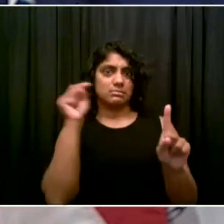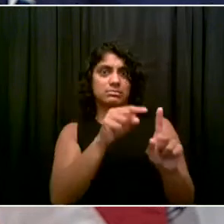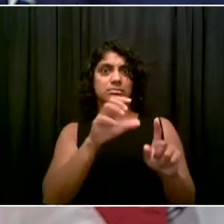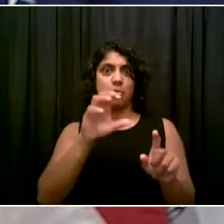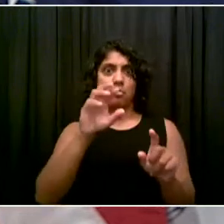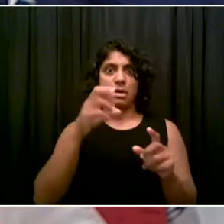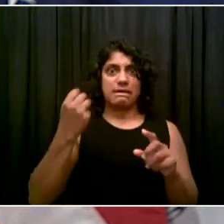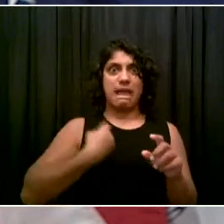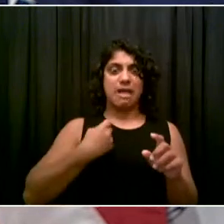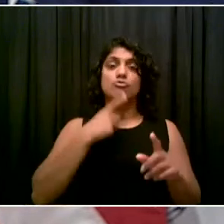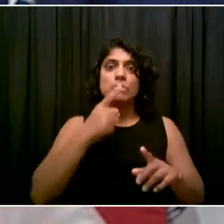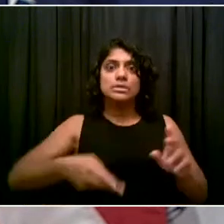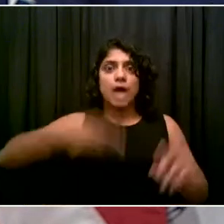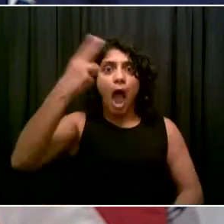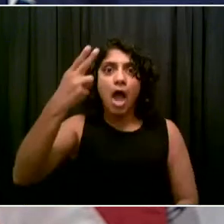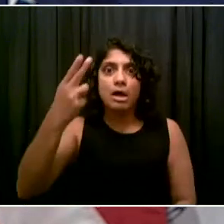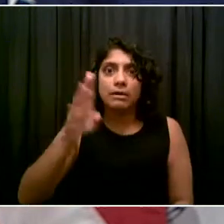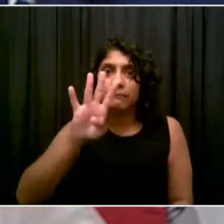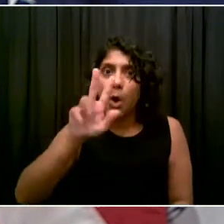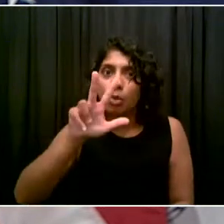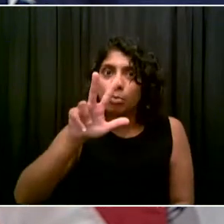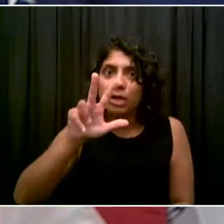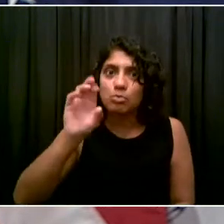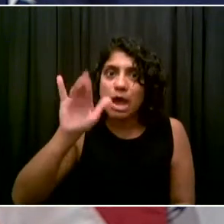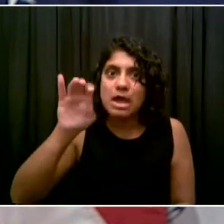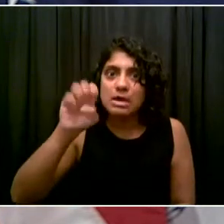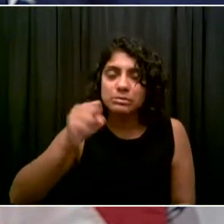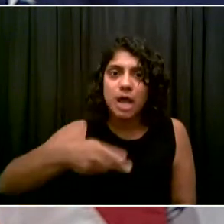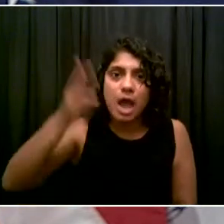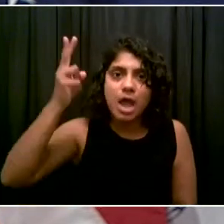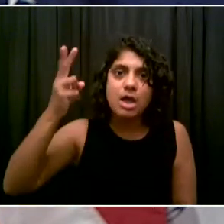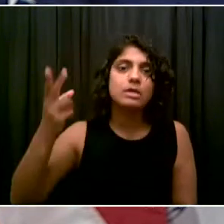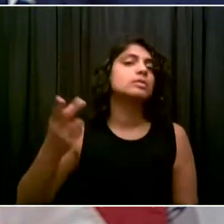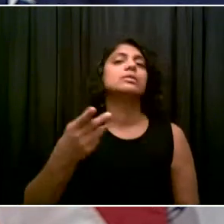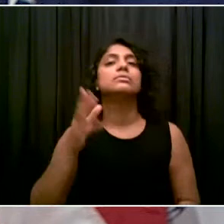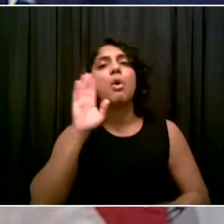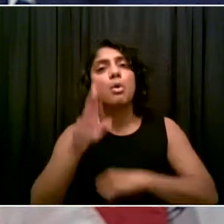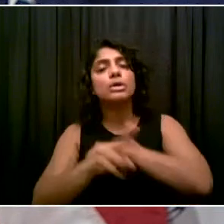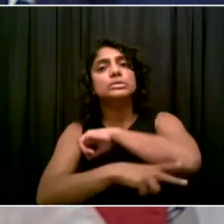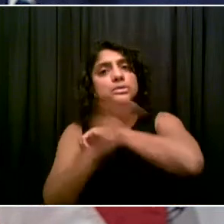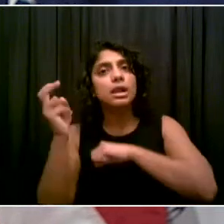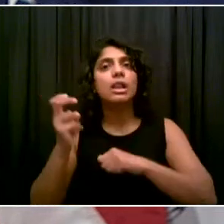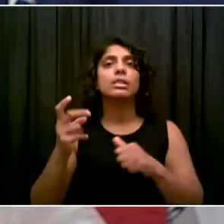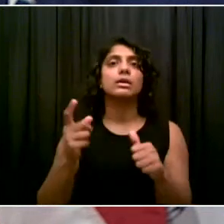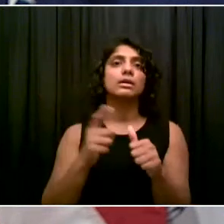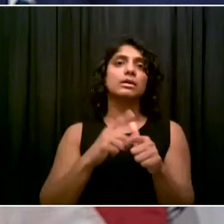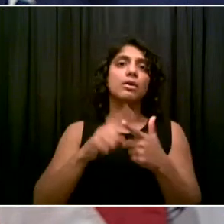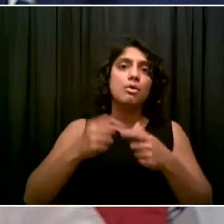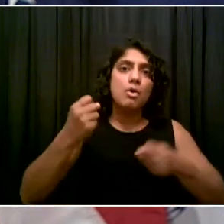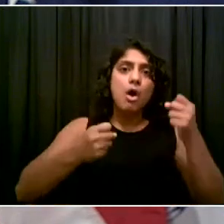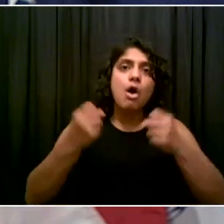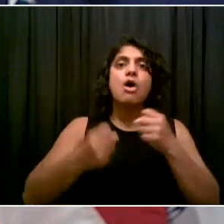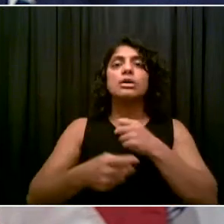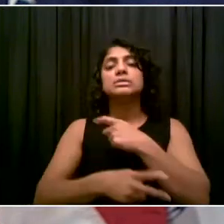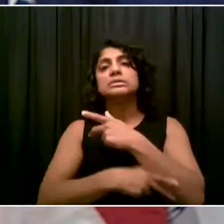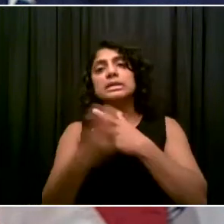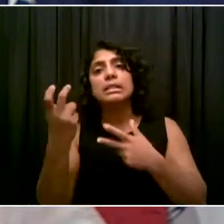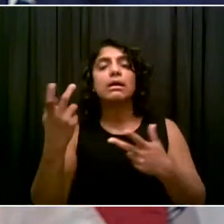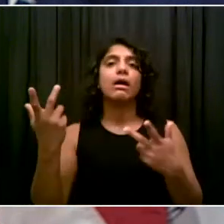PUT INTO PLACE A COUPLE YEARS AGO SIT' A SMALL